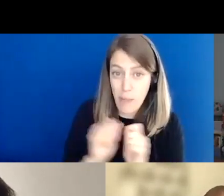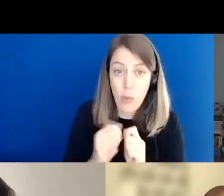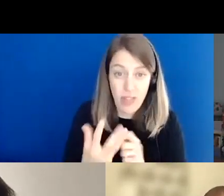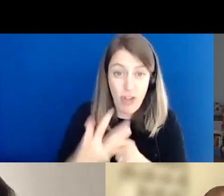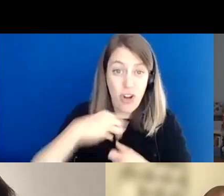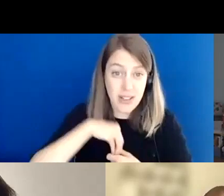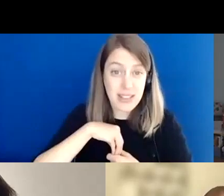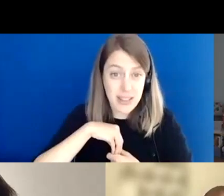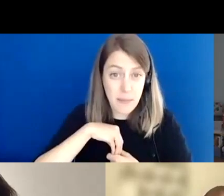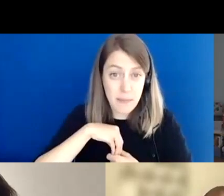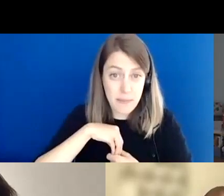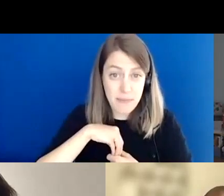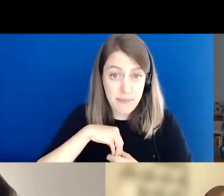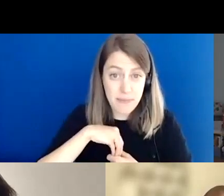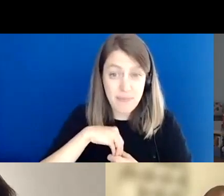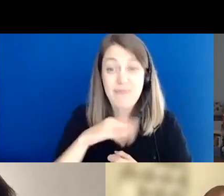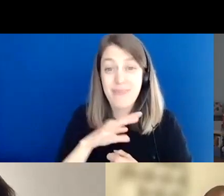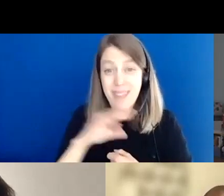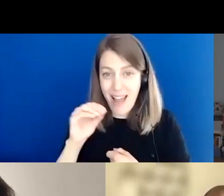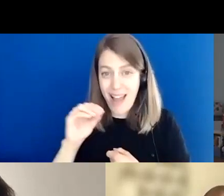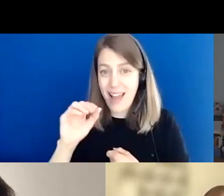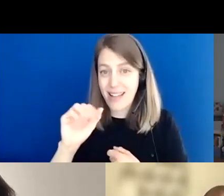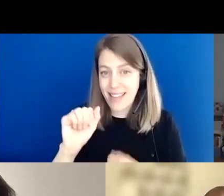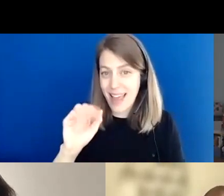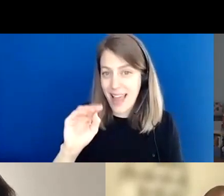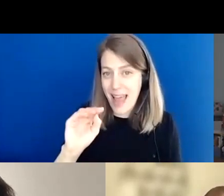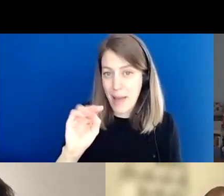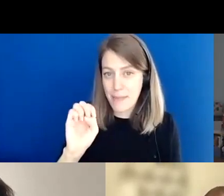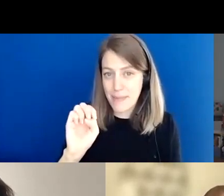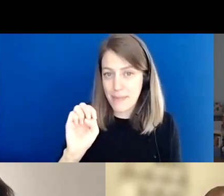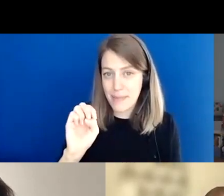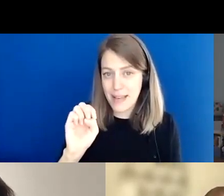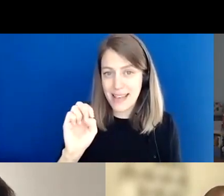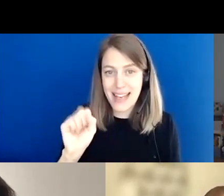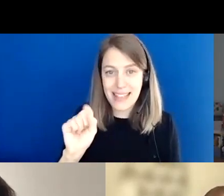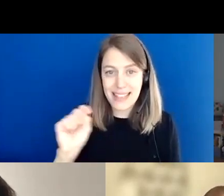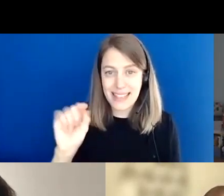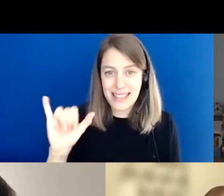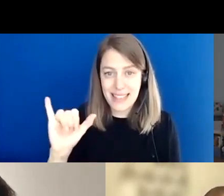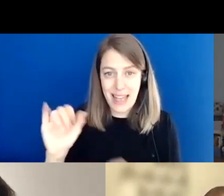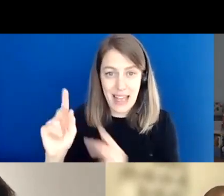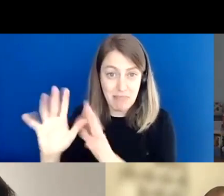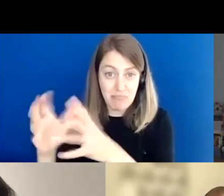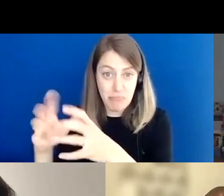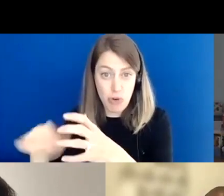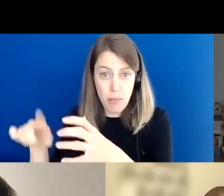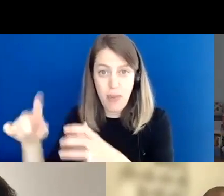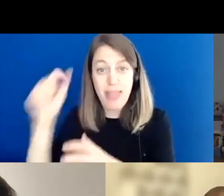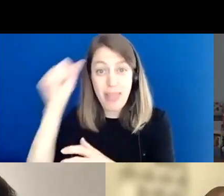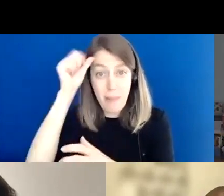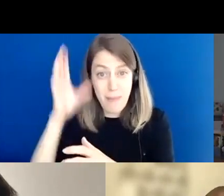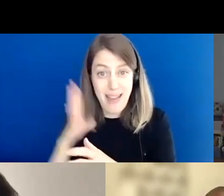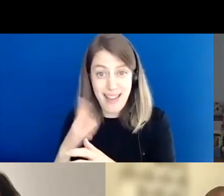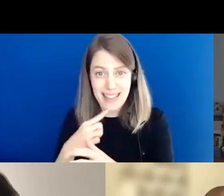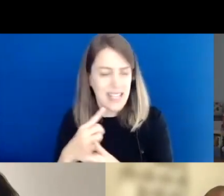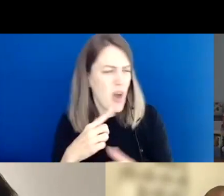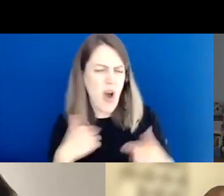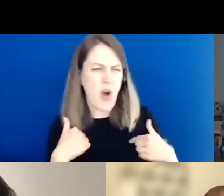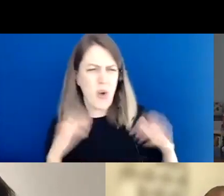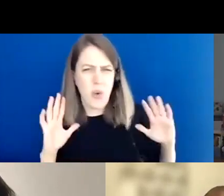The guy from Amnesty said, "Oh yeah. Well, we don't get involved in that." I know, but why? He said, "Well, because we're not doctors,